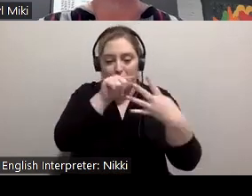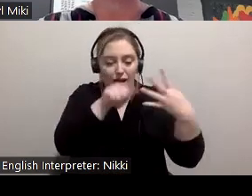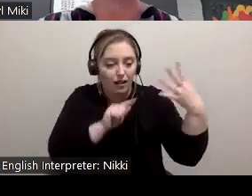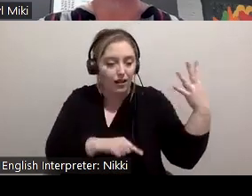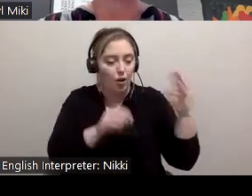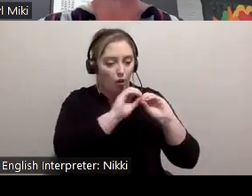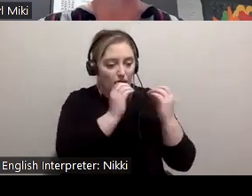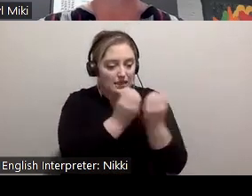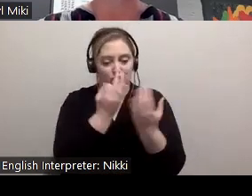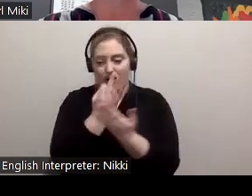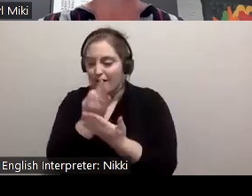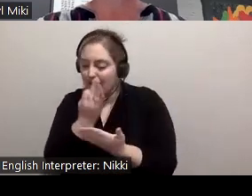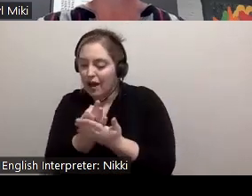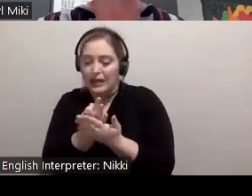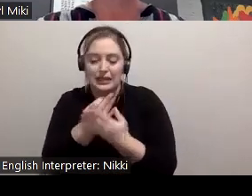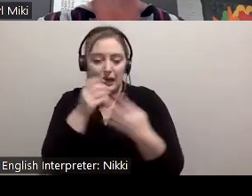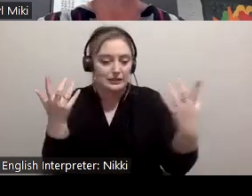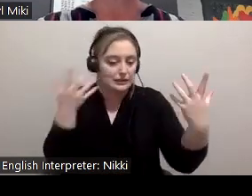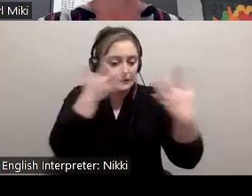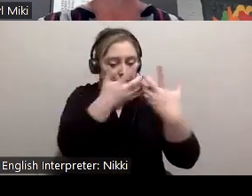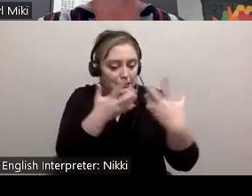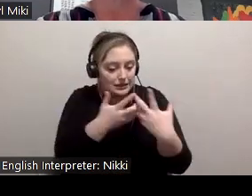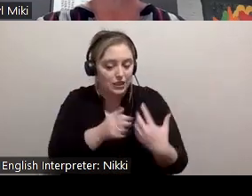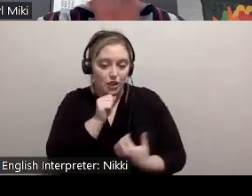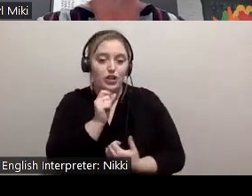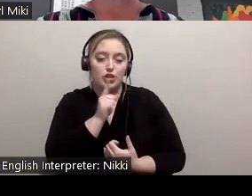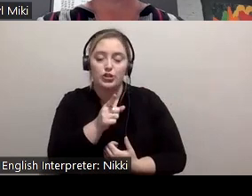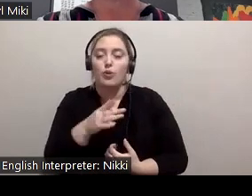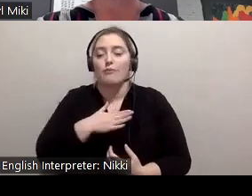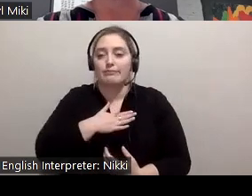funding that you might receive. So it's absolutely welcome and